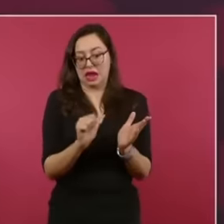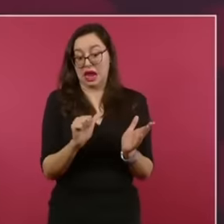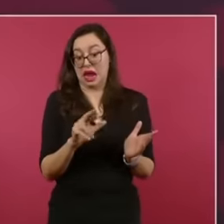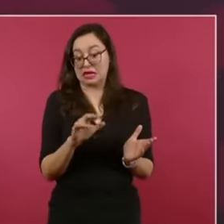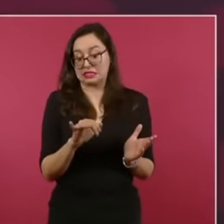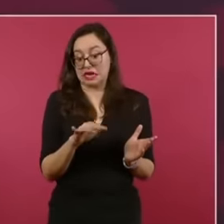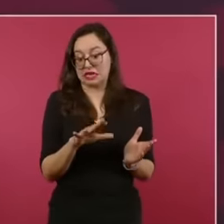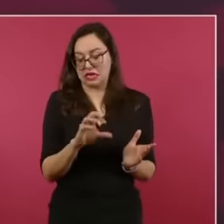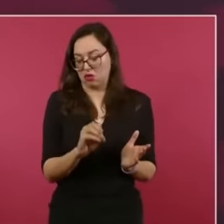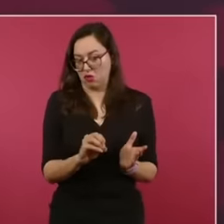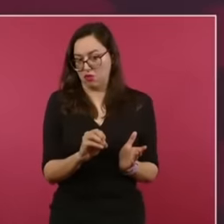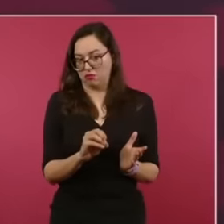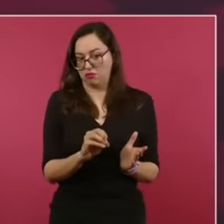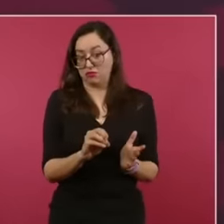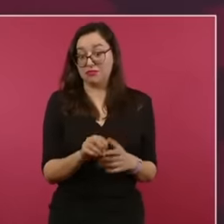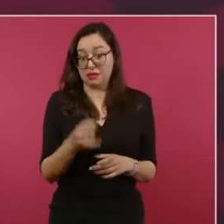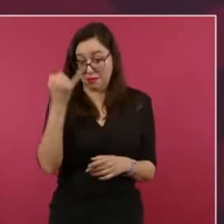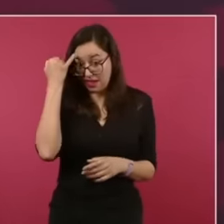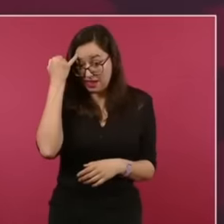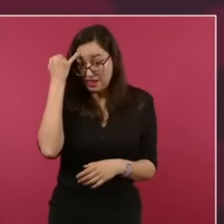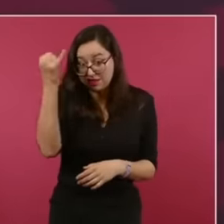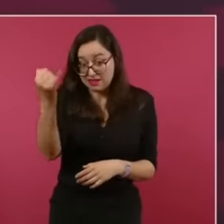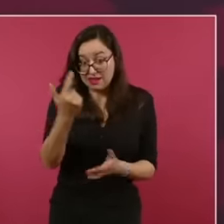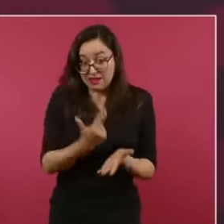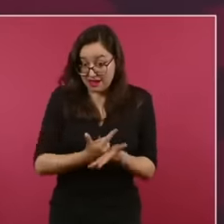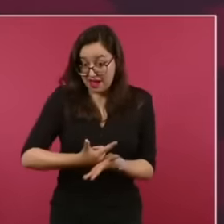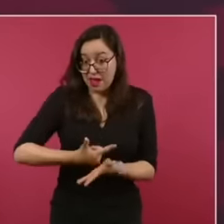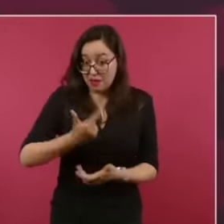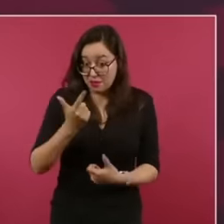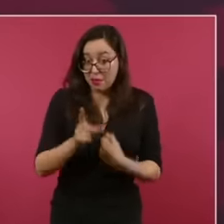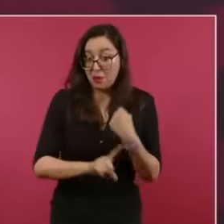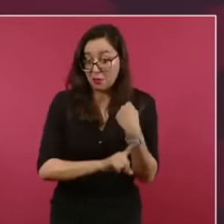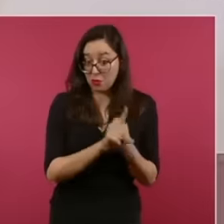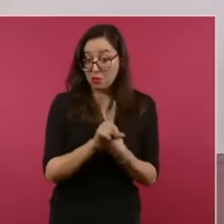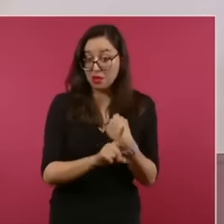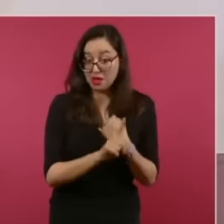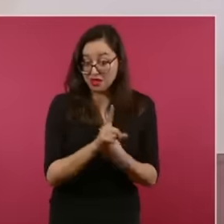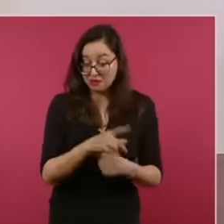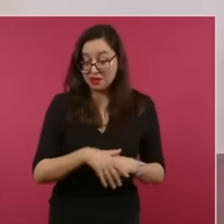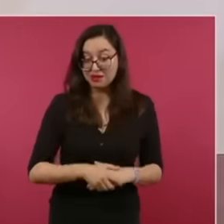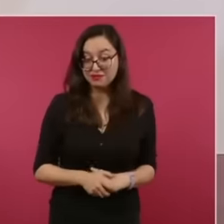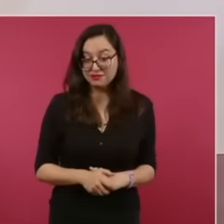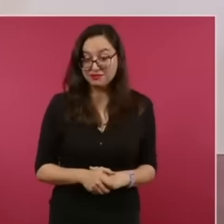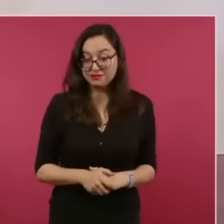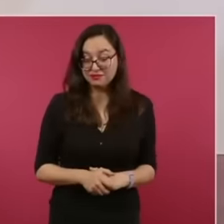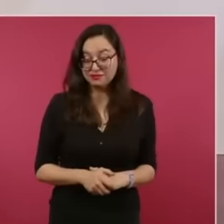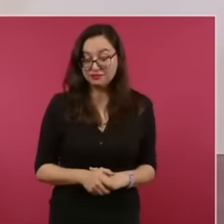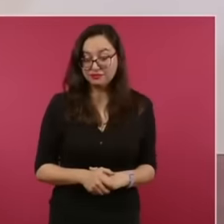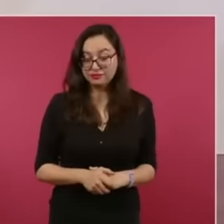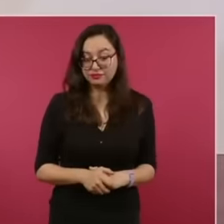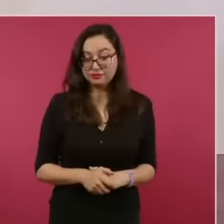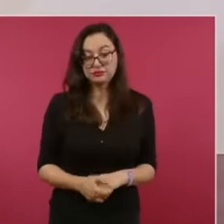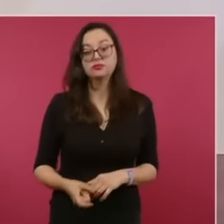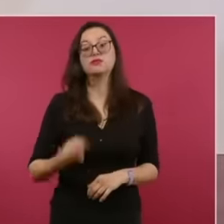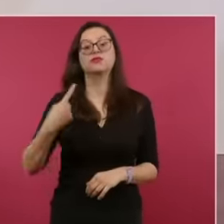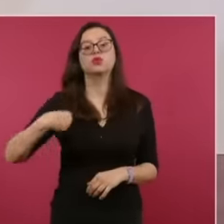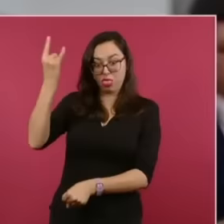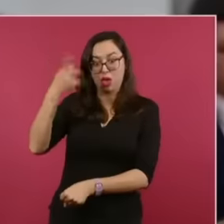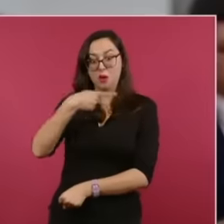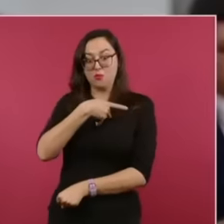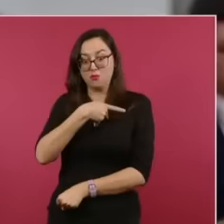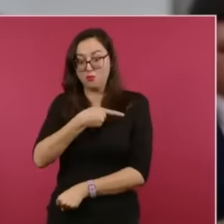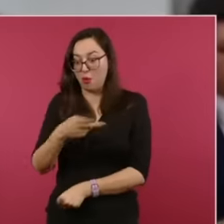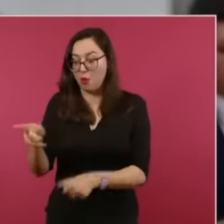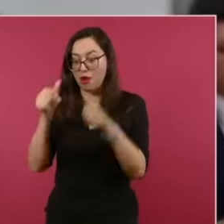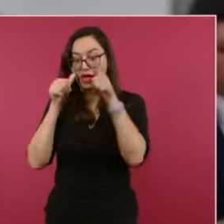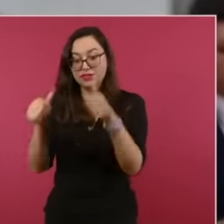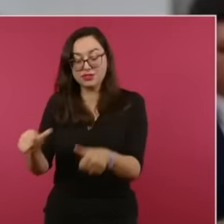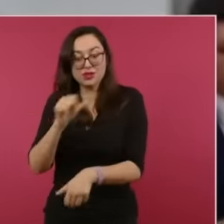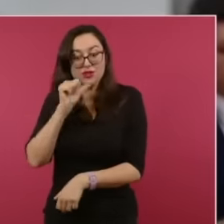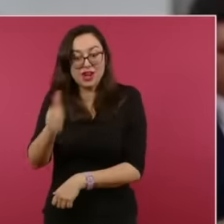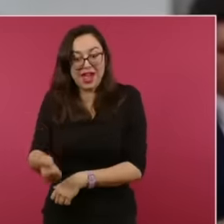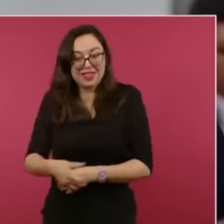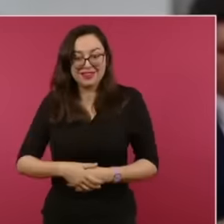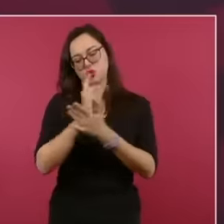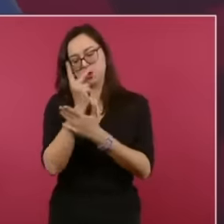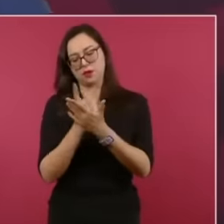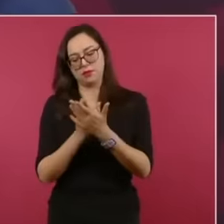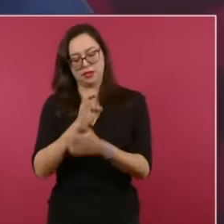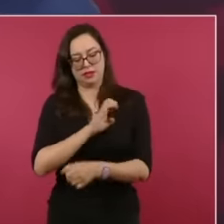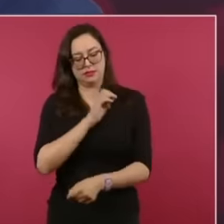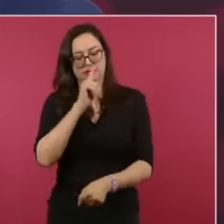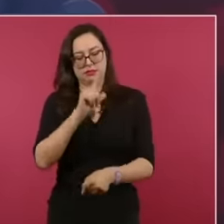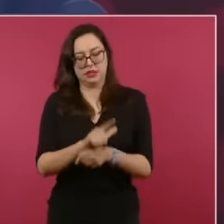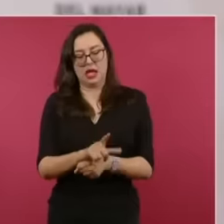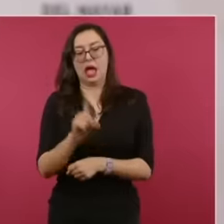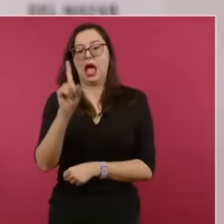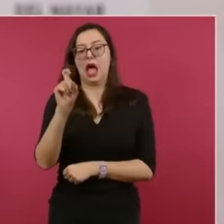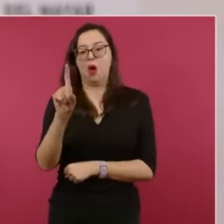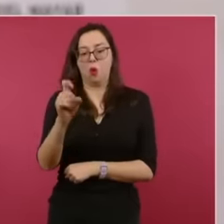So what are we doing? We have a program called healthy water for